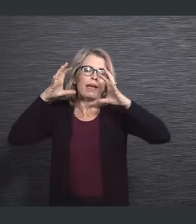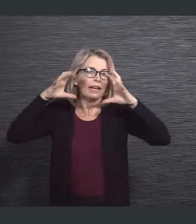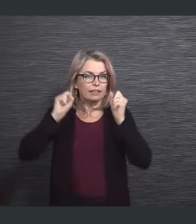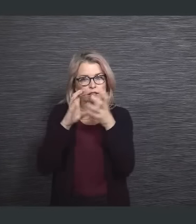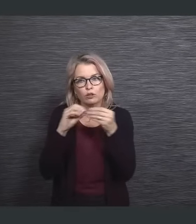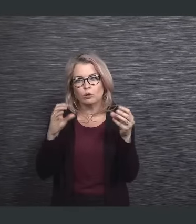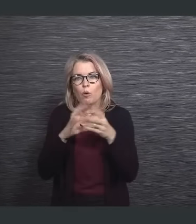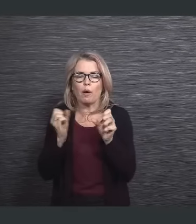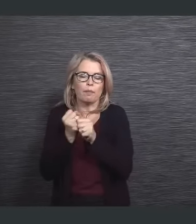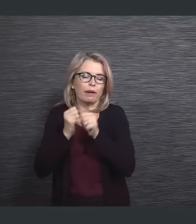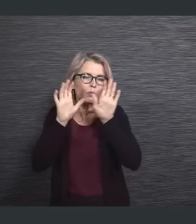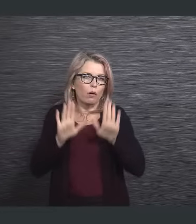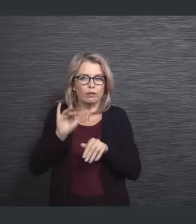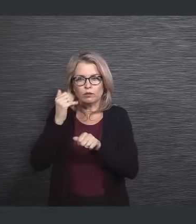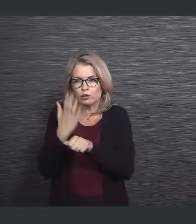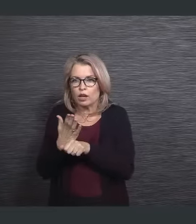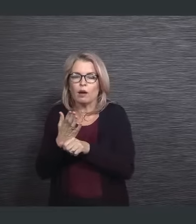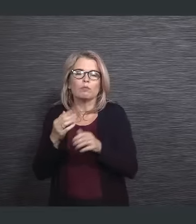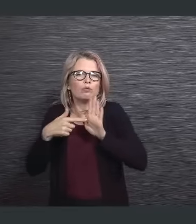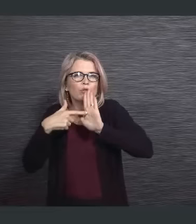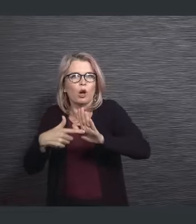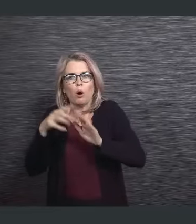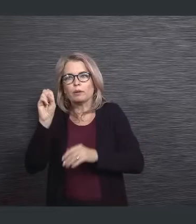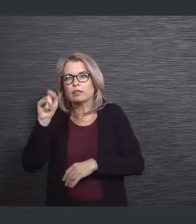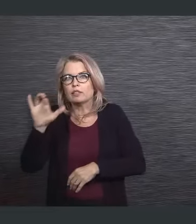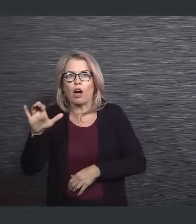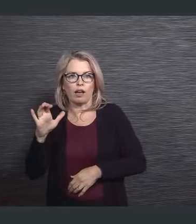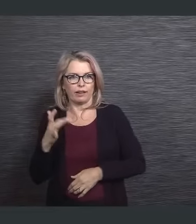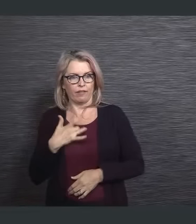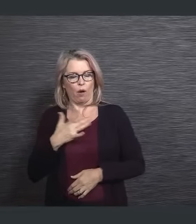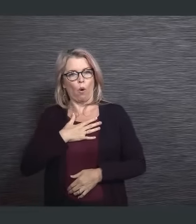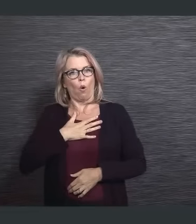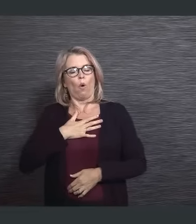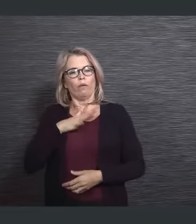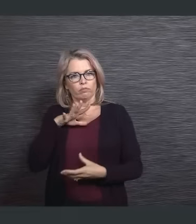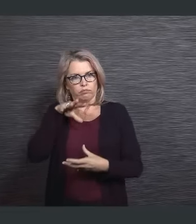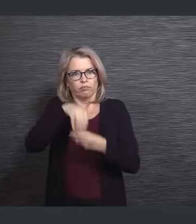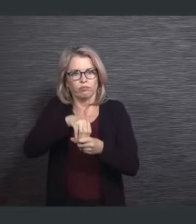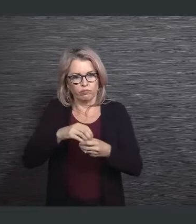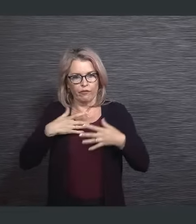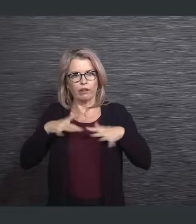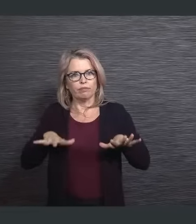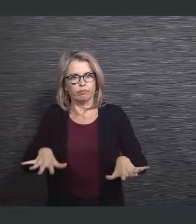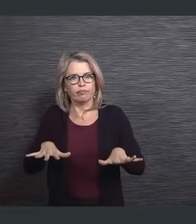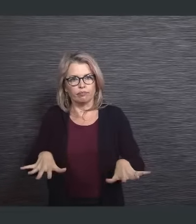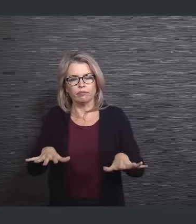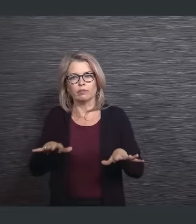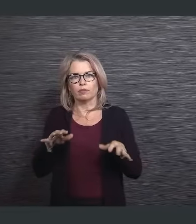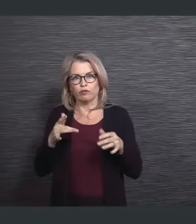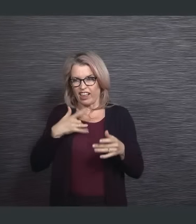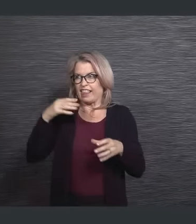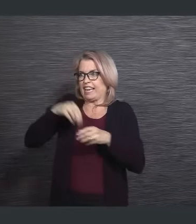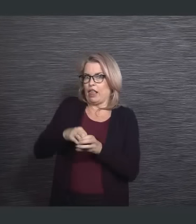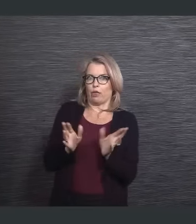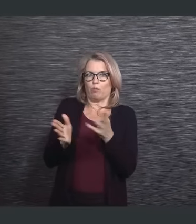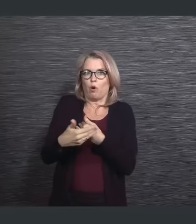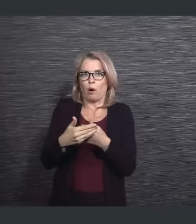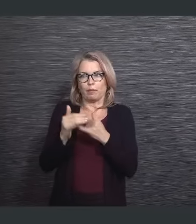of creating a sonic experience so you feel like you're in the room as the legend Whitney Houston is singing to just you.